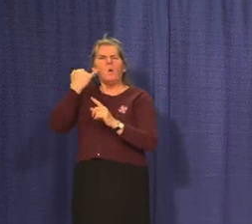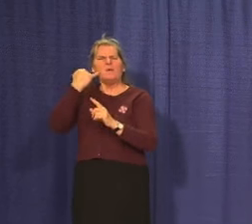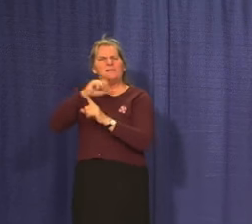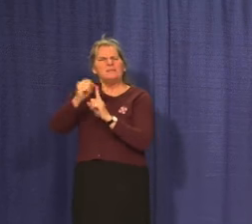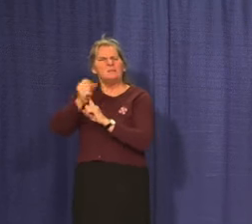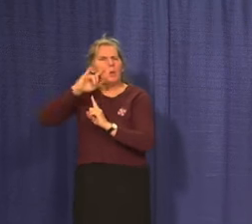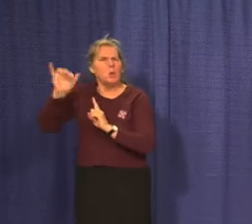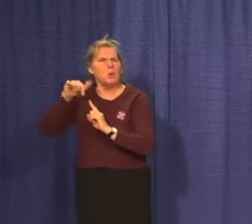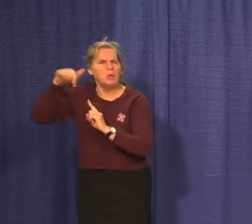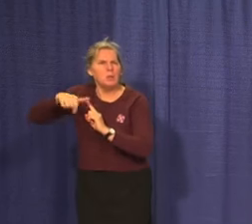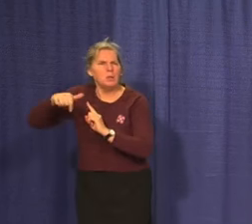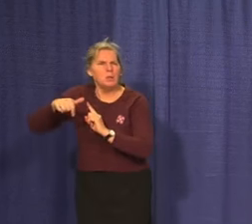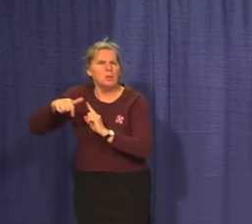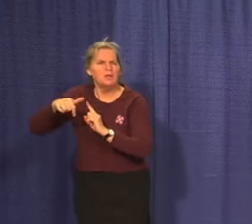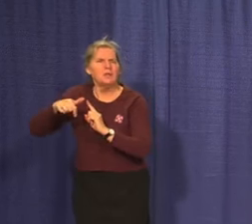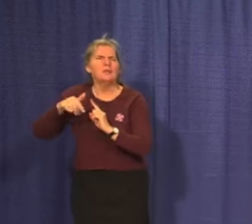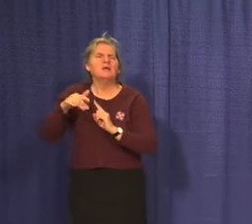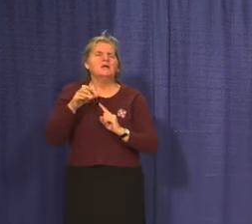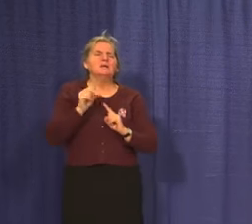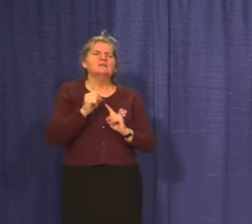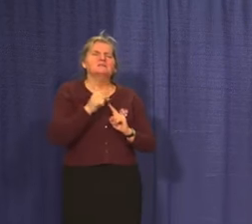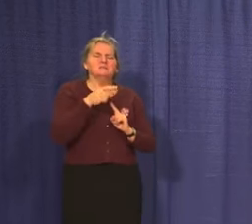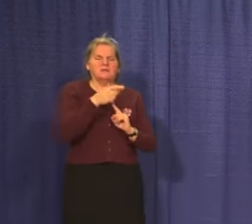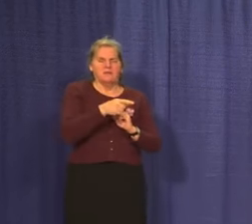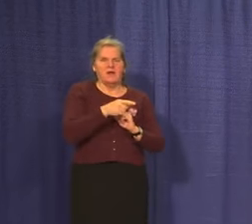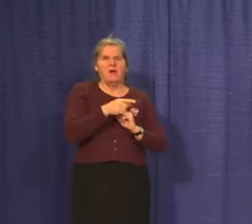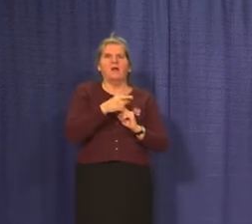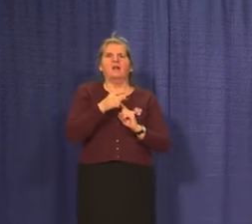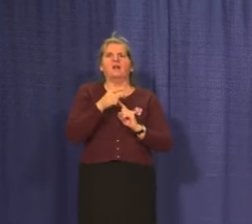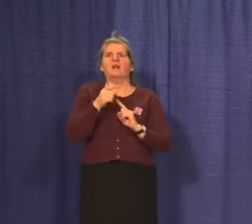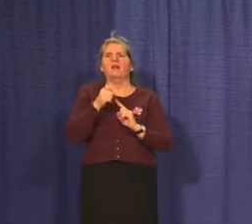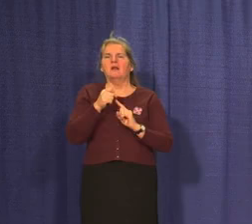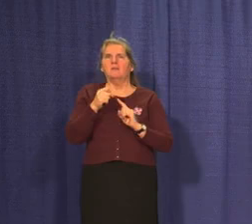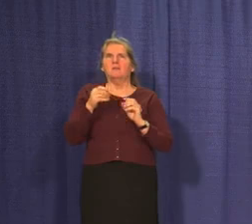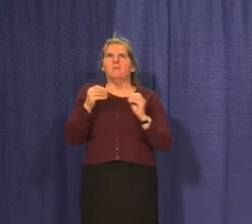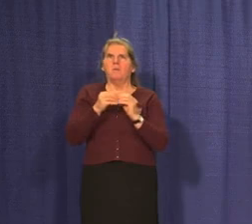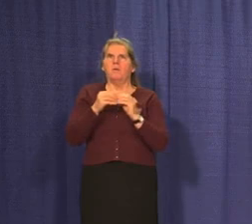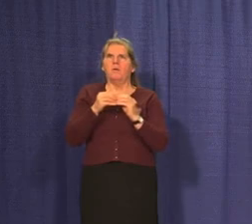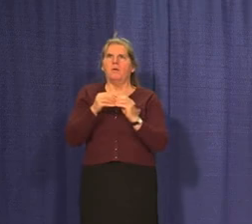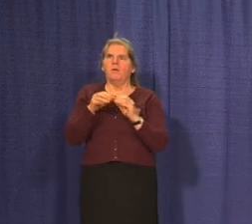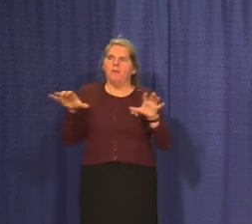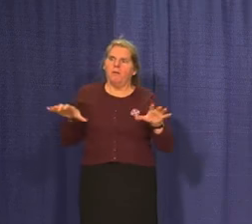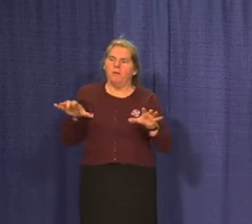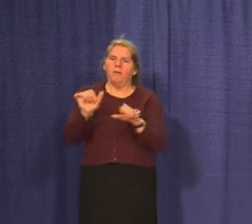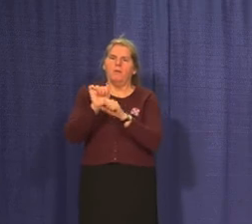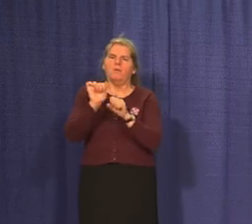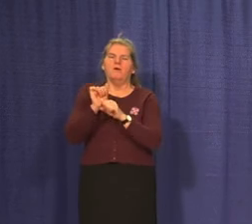TO ADD A LOT OF ADDITIONAL WORK TO PUBLIC HEALTH WITHOUT CLEARLY